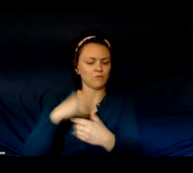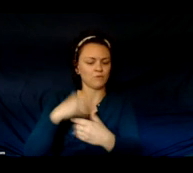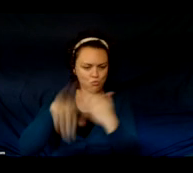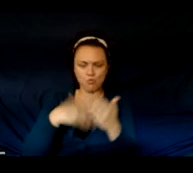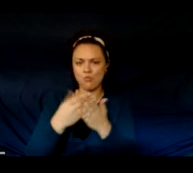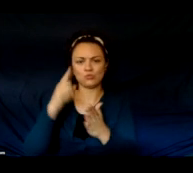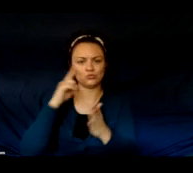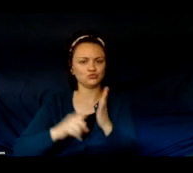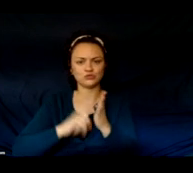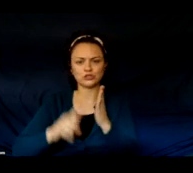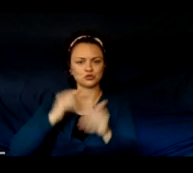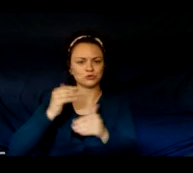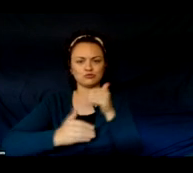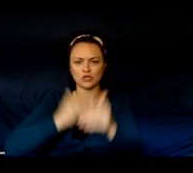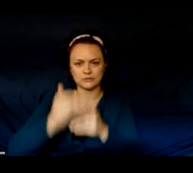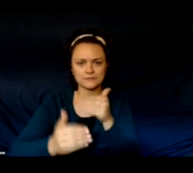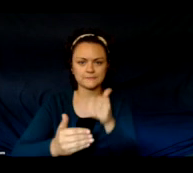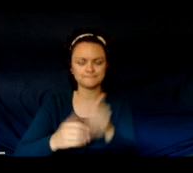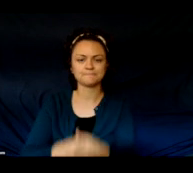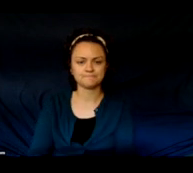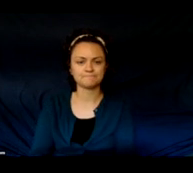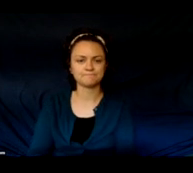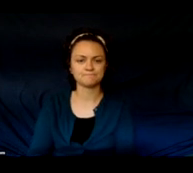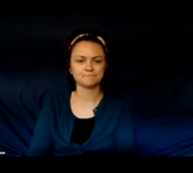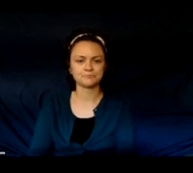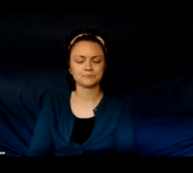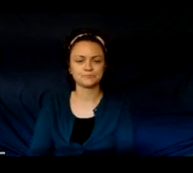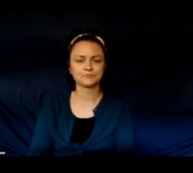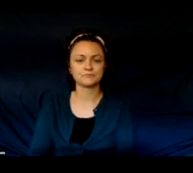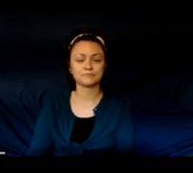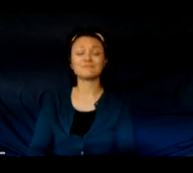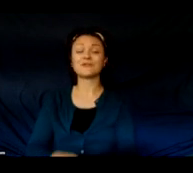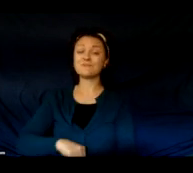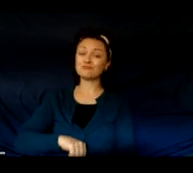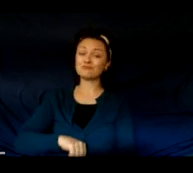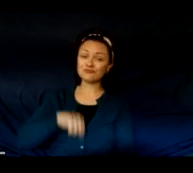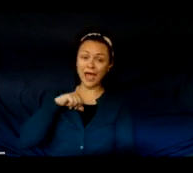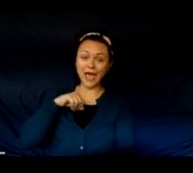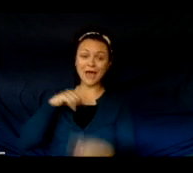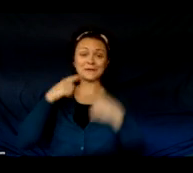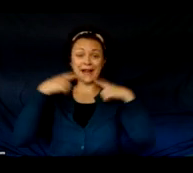we are proud to announce that we placed the call for